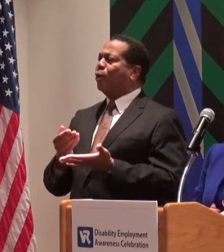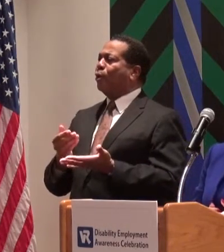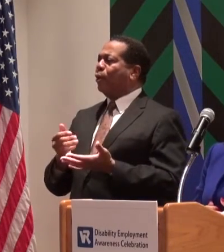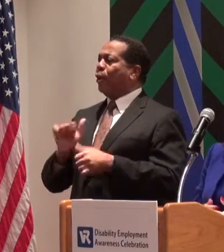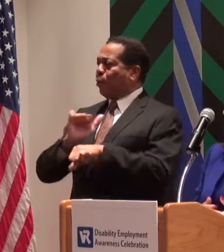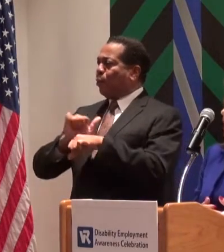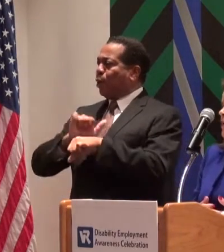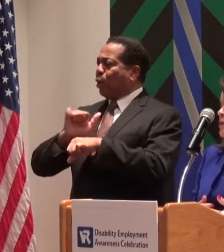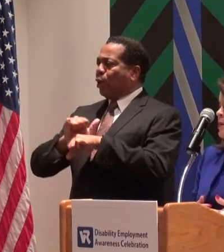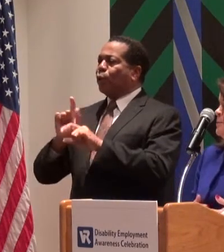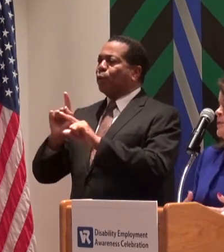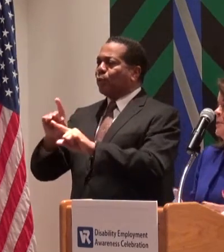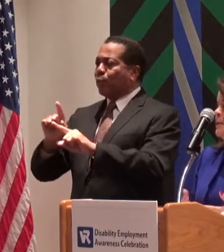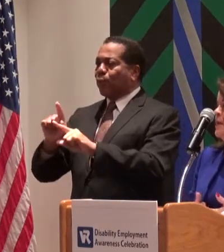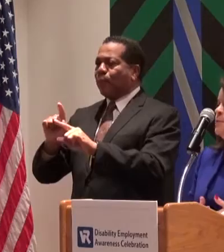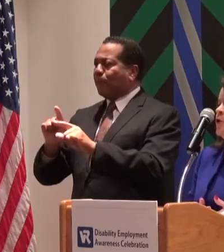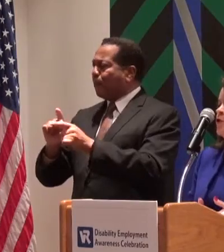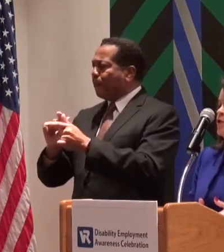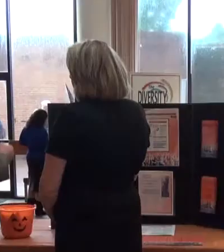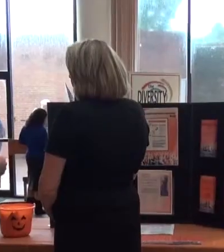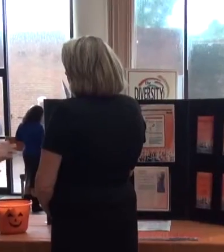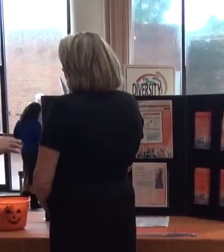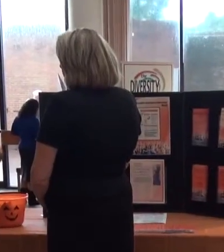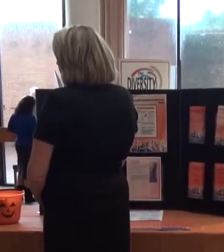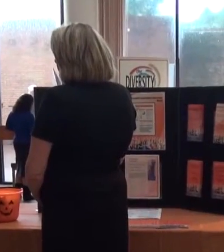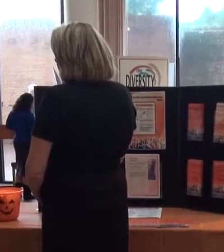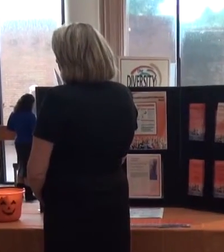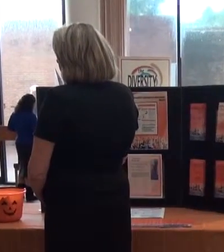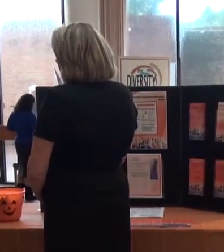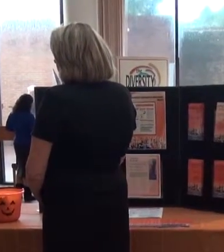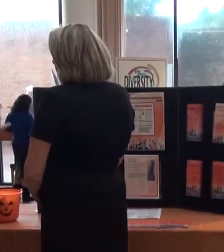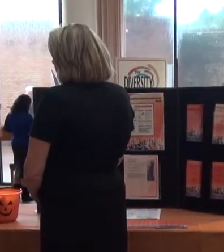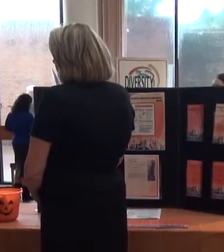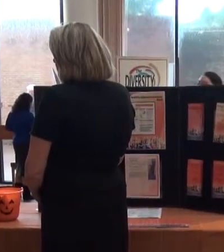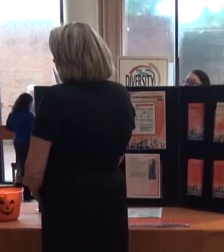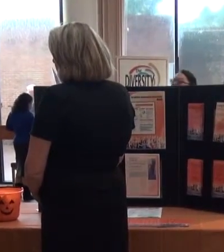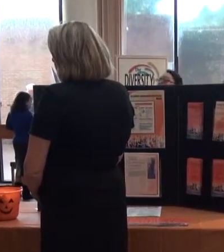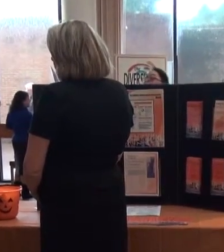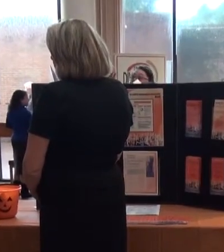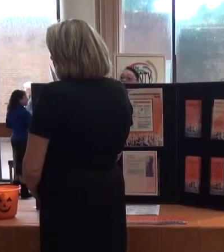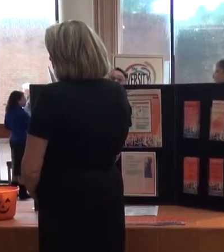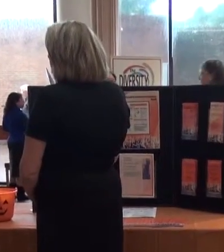to get out and become part of the community. And the work that we do, that you do,